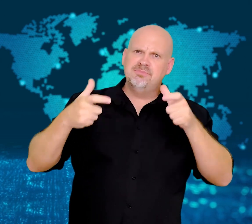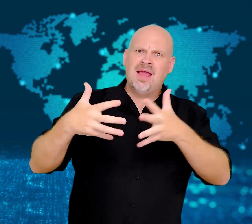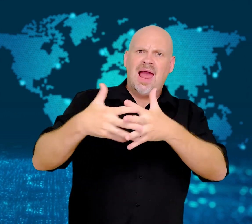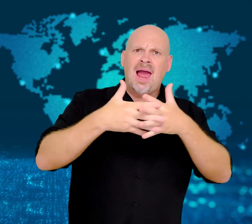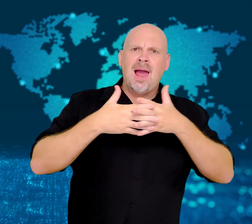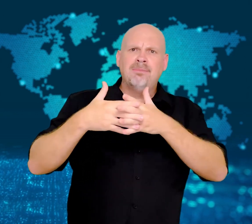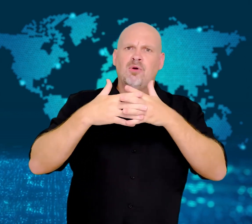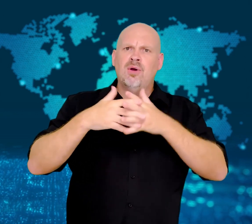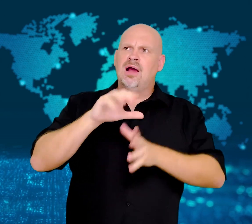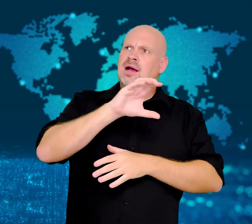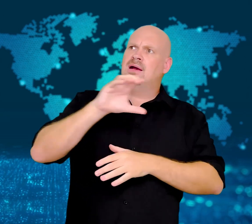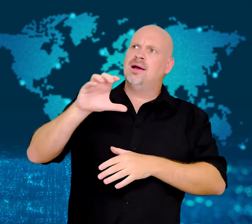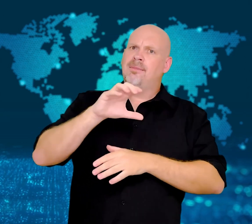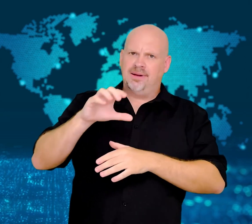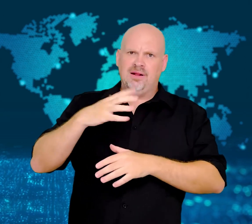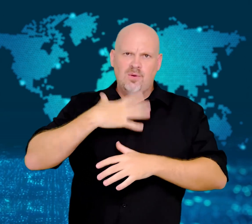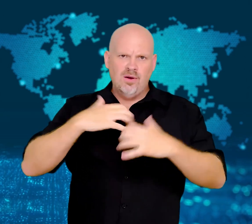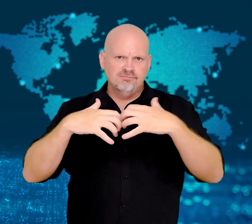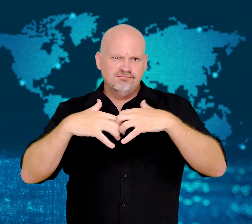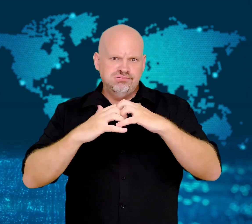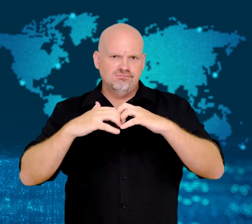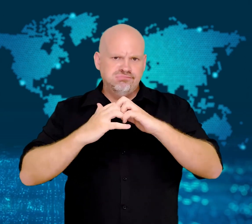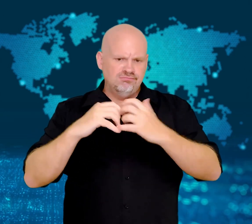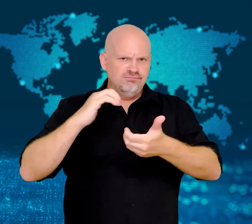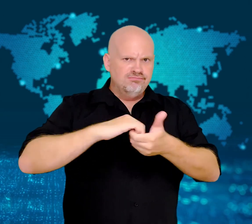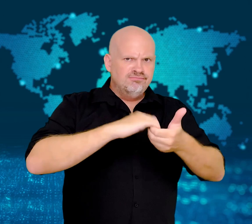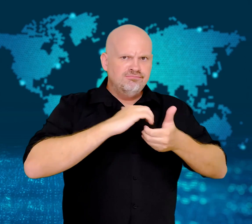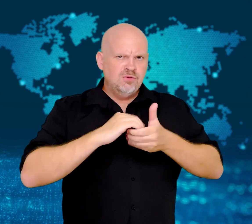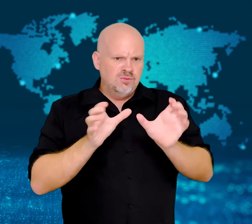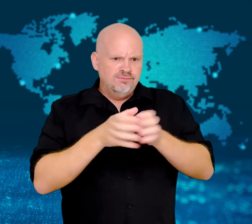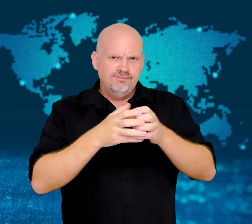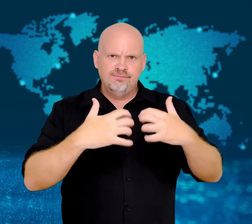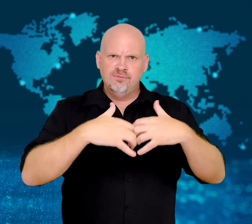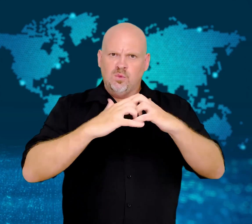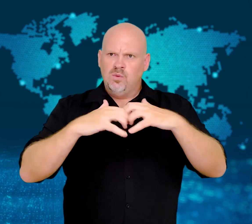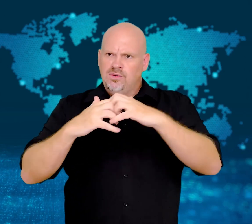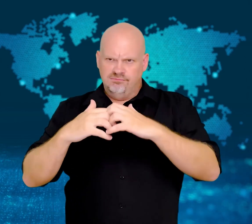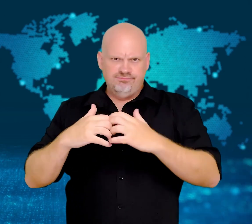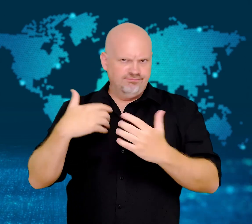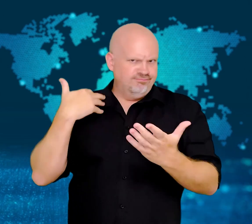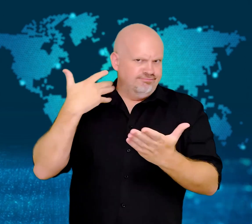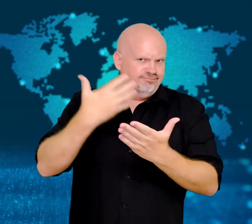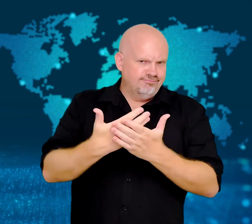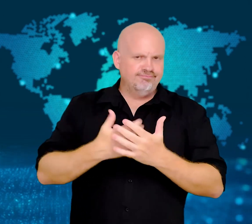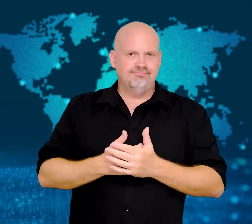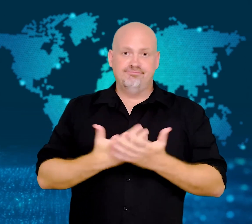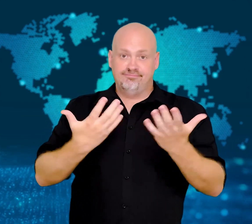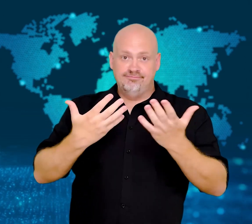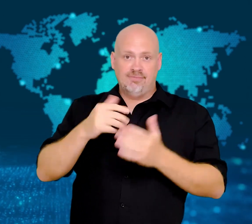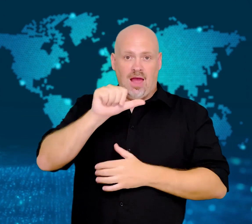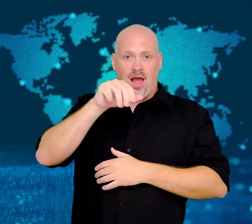There have been increased efforts to unionize within